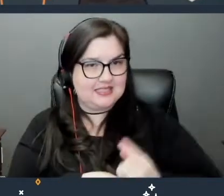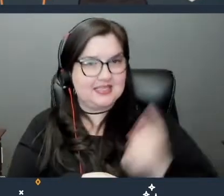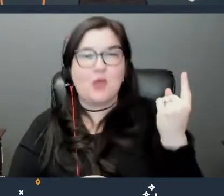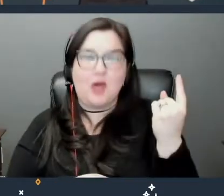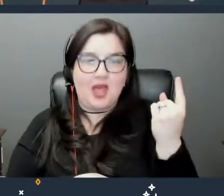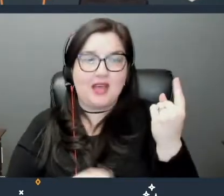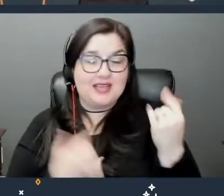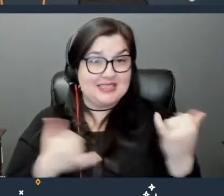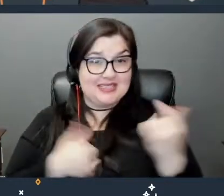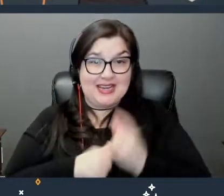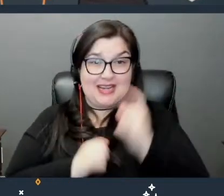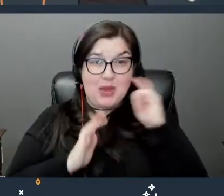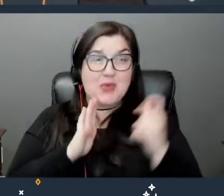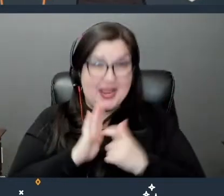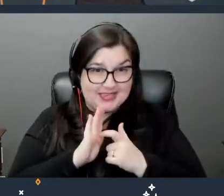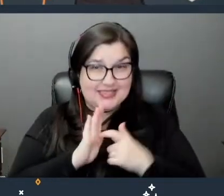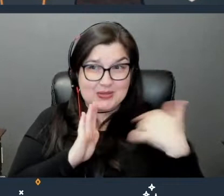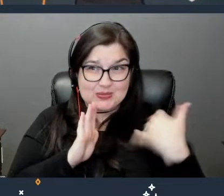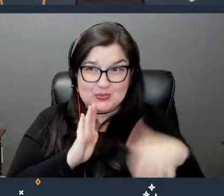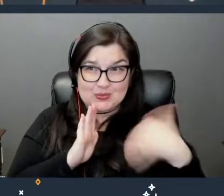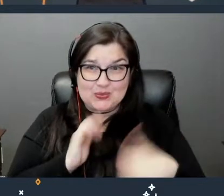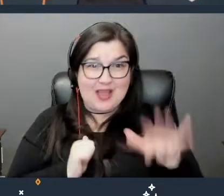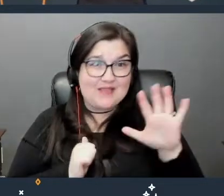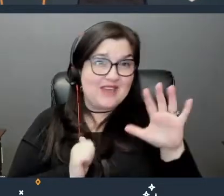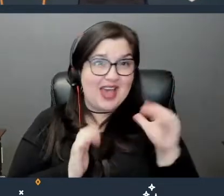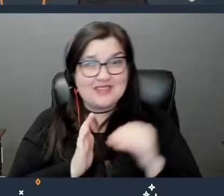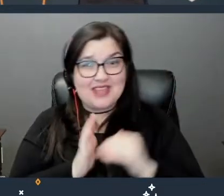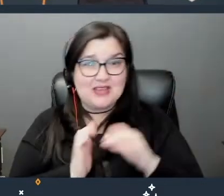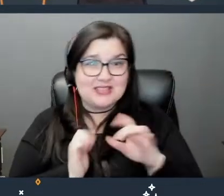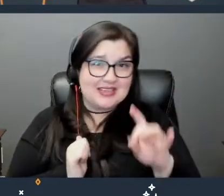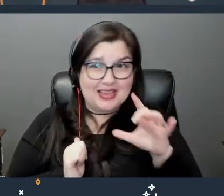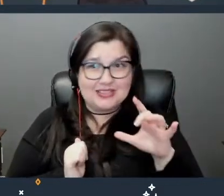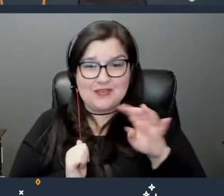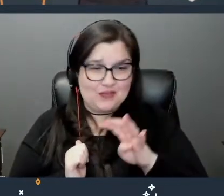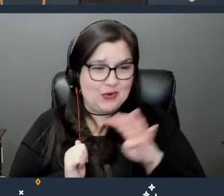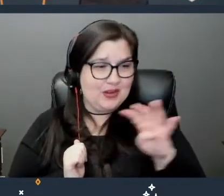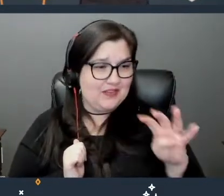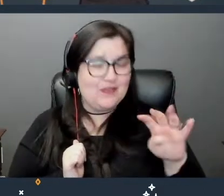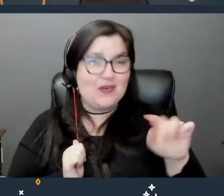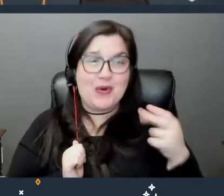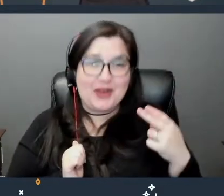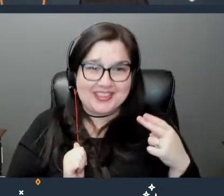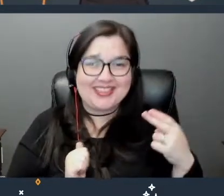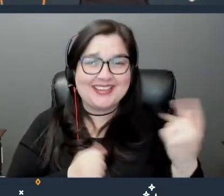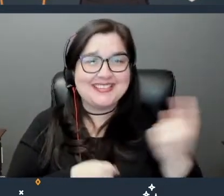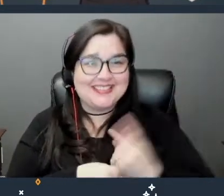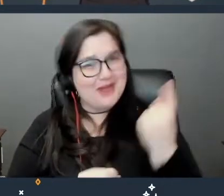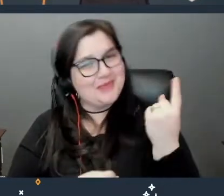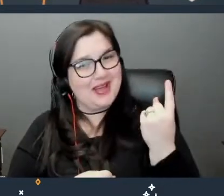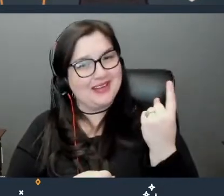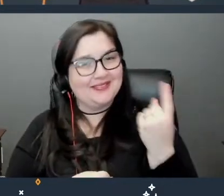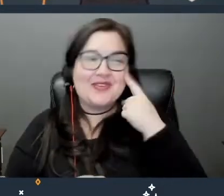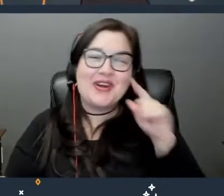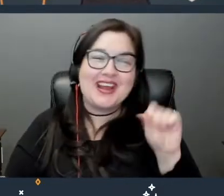that this is actually the 5,844th day one for S3, but it's still day one. And that means that we anchor